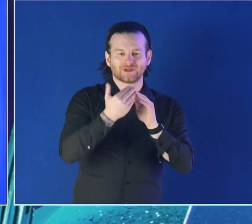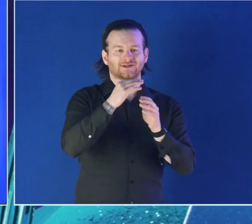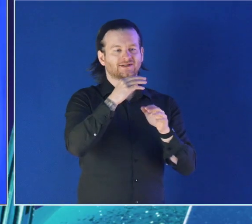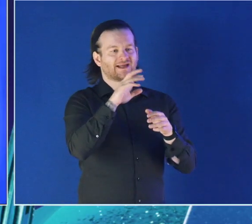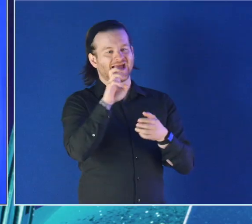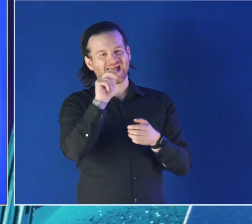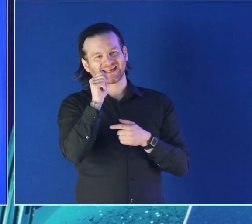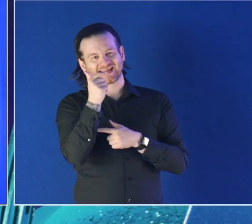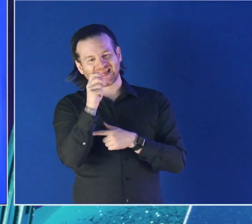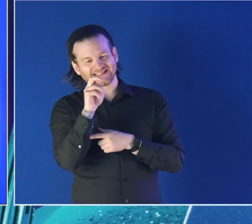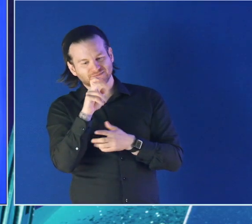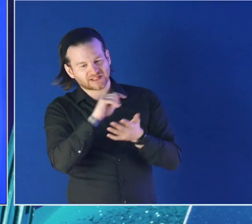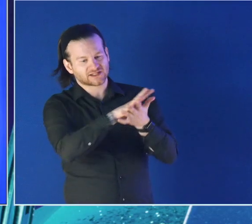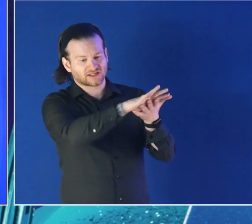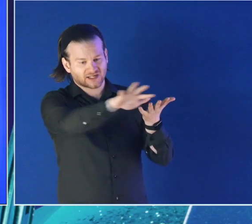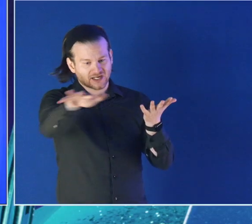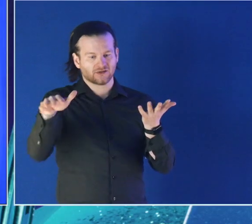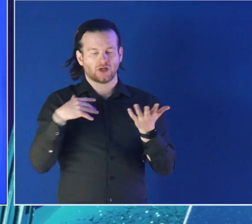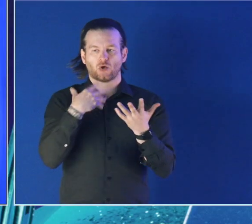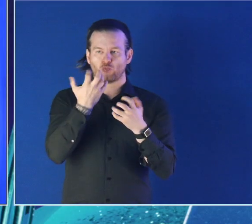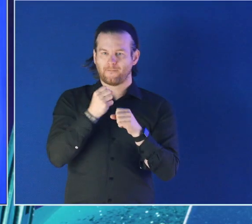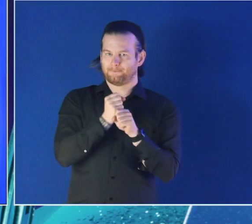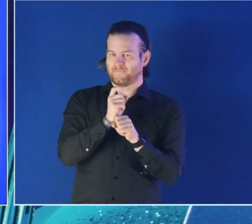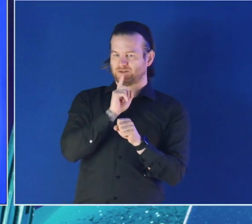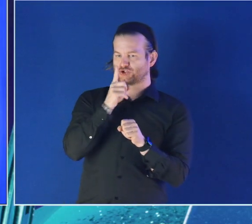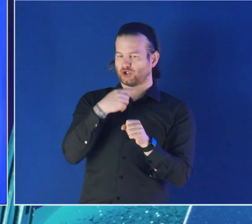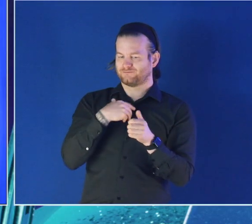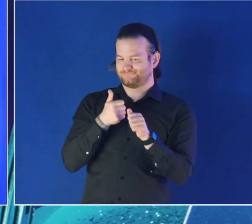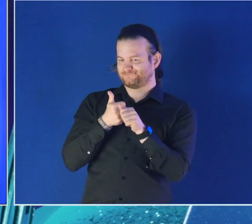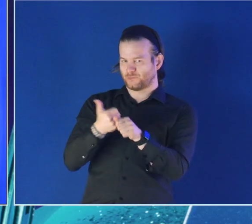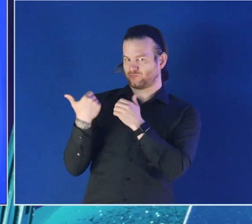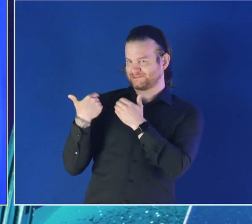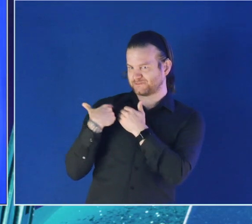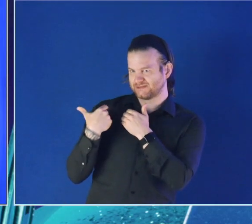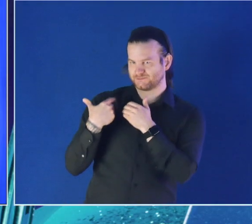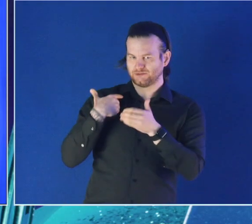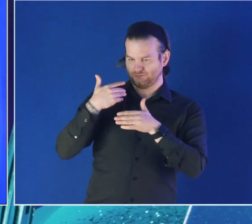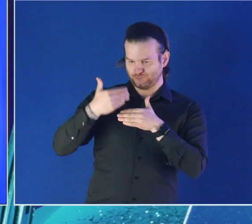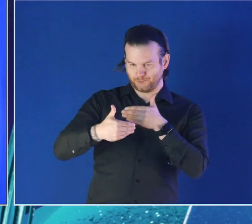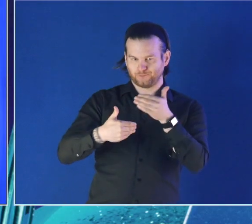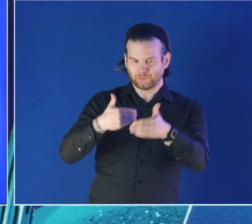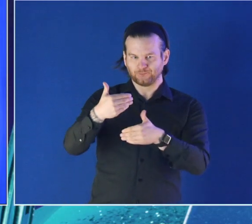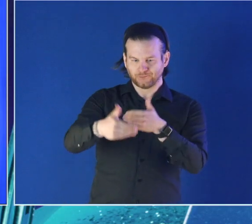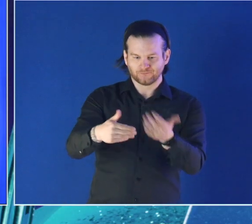But also part of it is we said, this is the fun part for us, 25 years of foundation building. Now it's allowing people